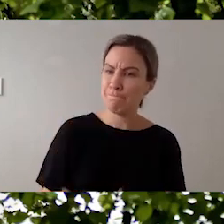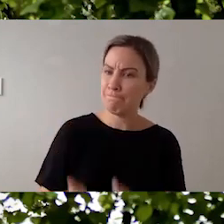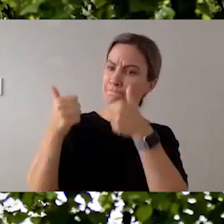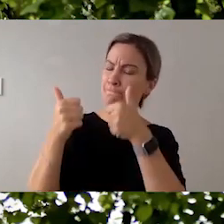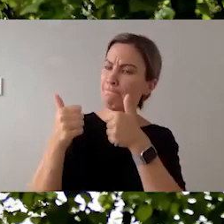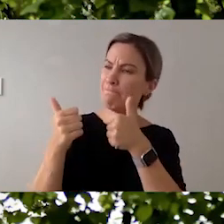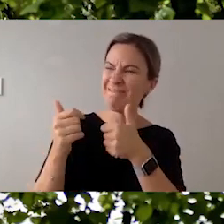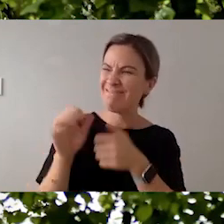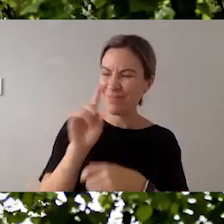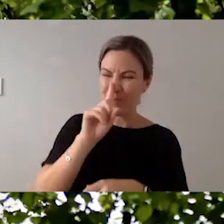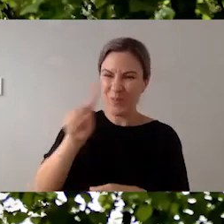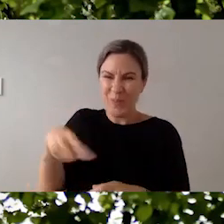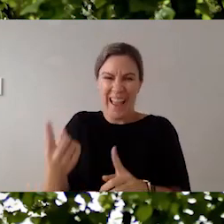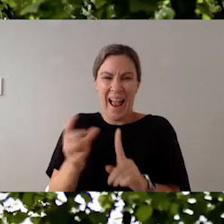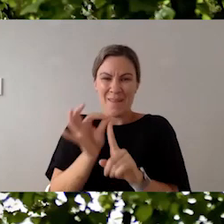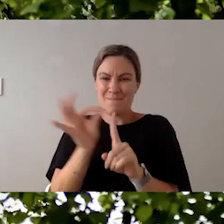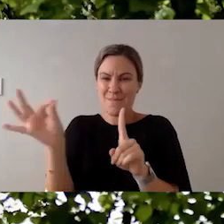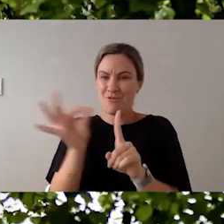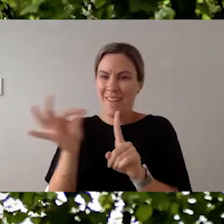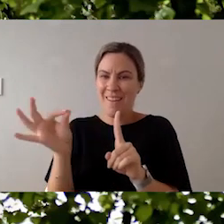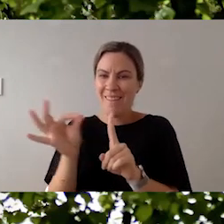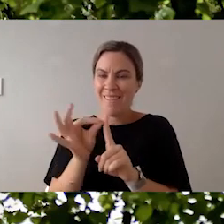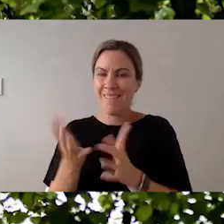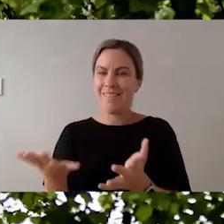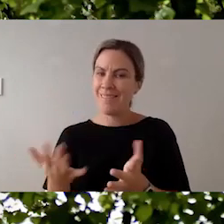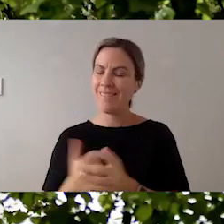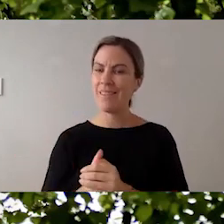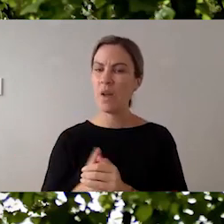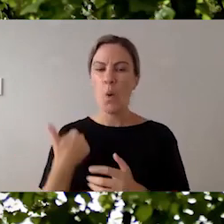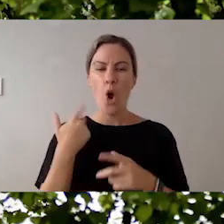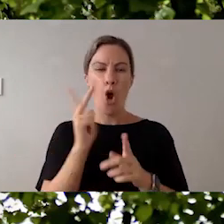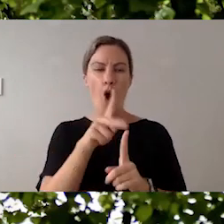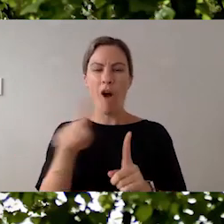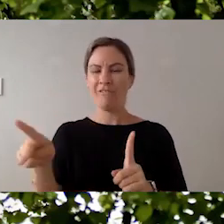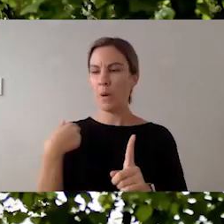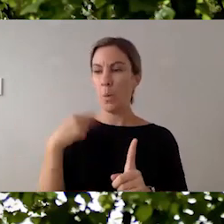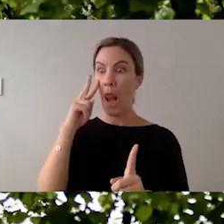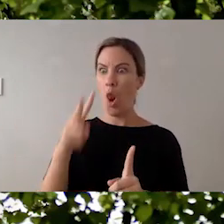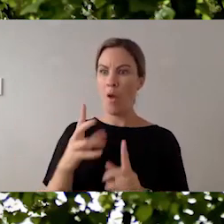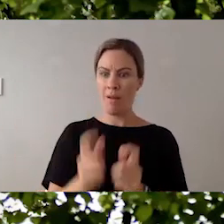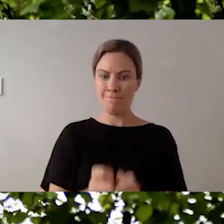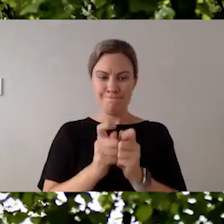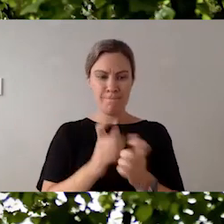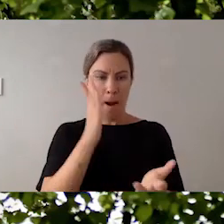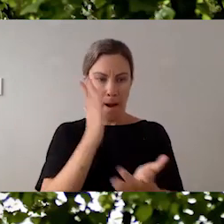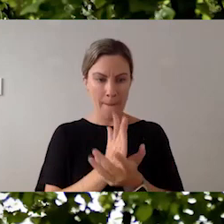what we tend to do too often is we look at the material world, the tangible elements that we can control, and we think that this is